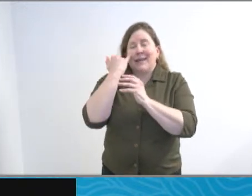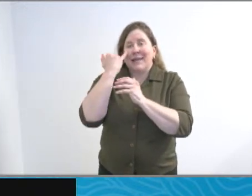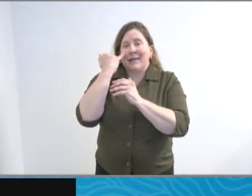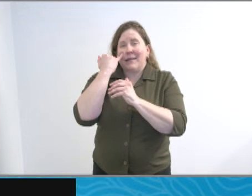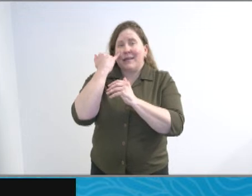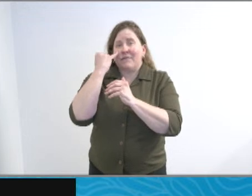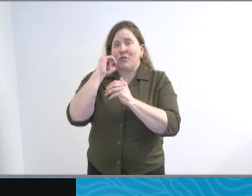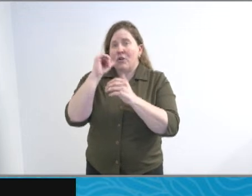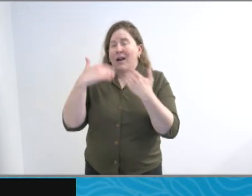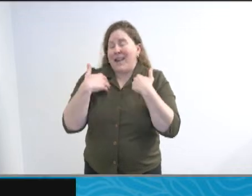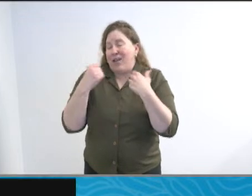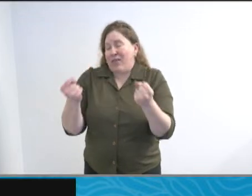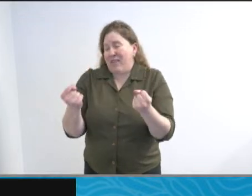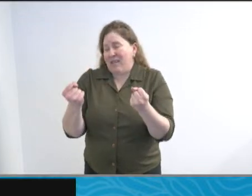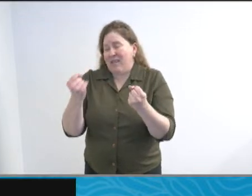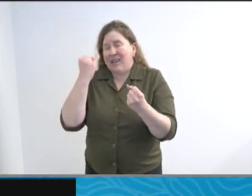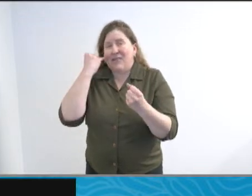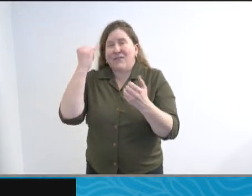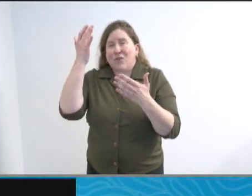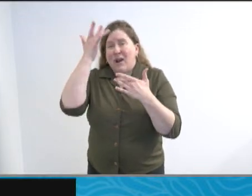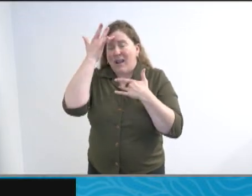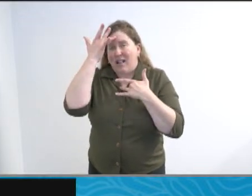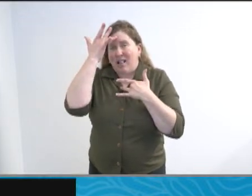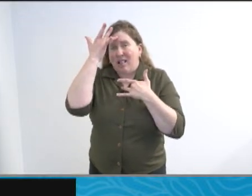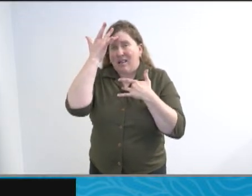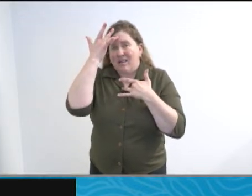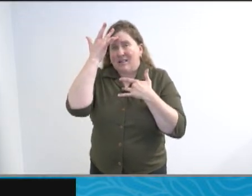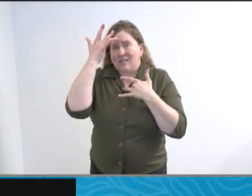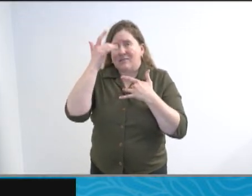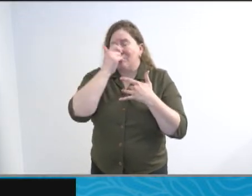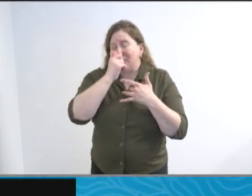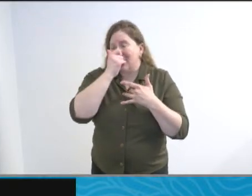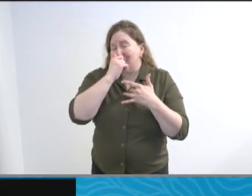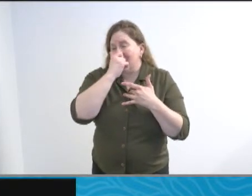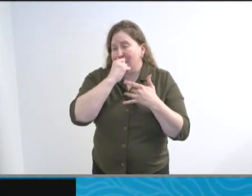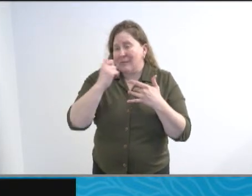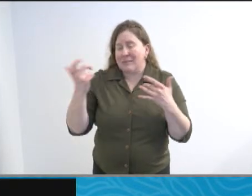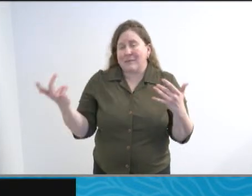if you're ill, sick, sniffles or maybe you've had a conflict